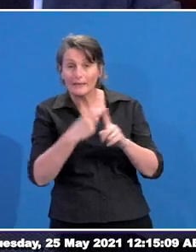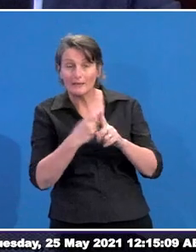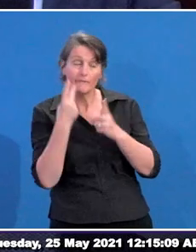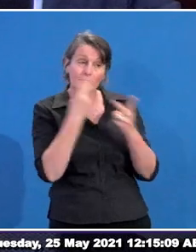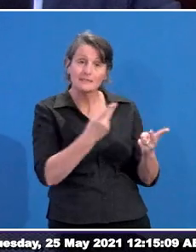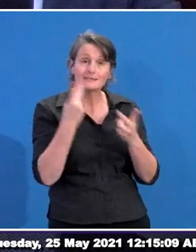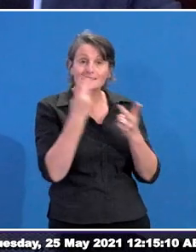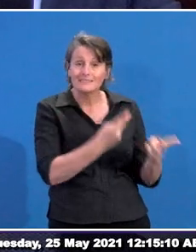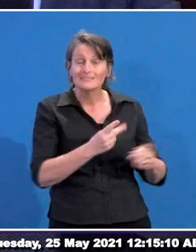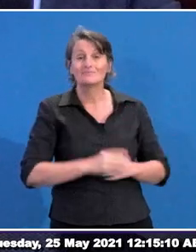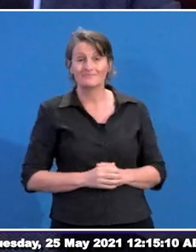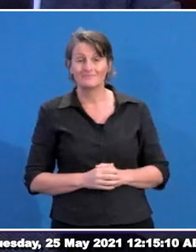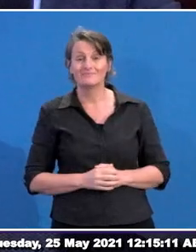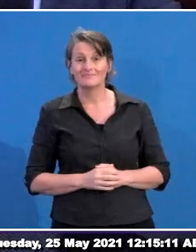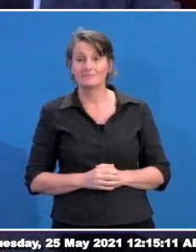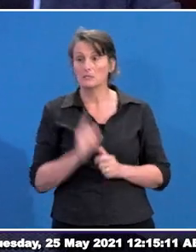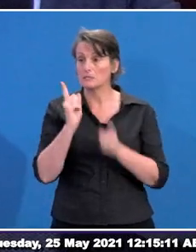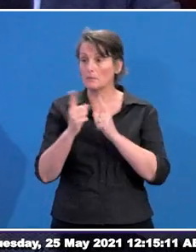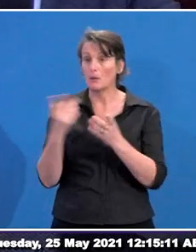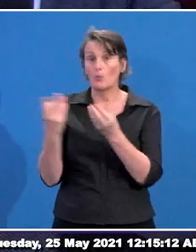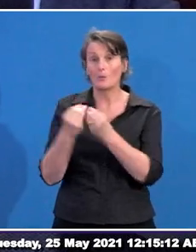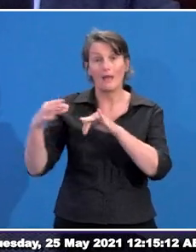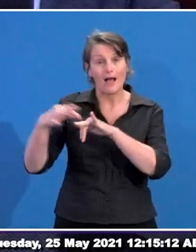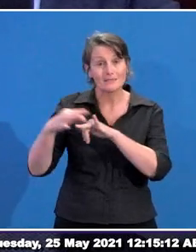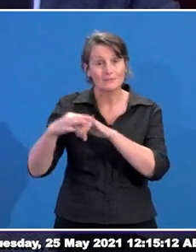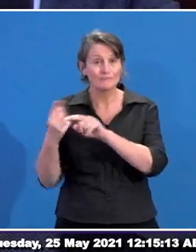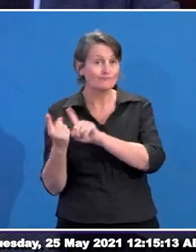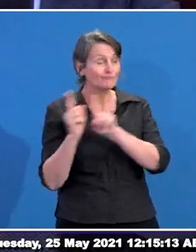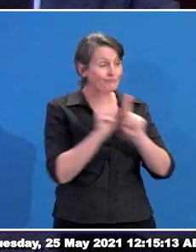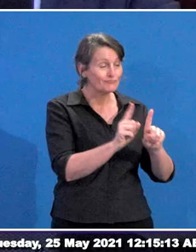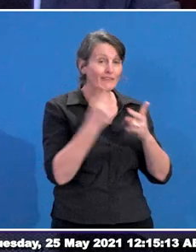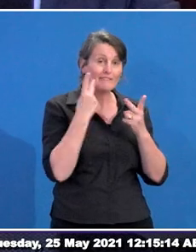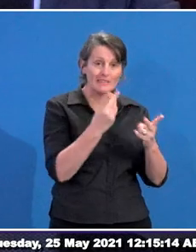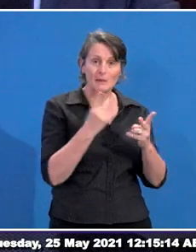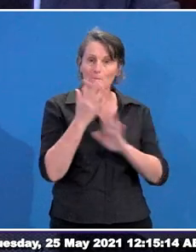And you may go with your husband, but the family remains close to Carl?